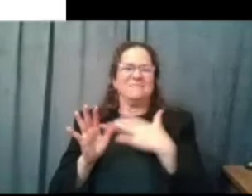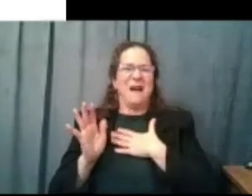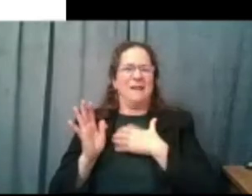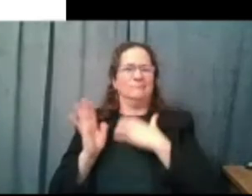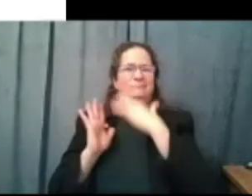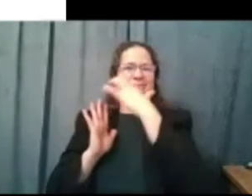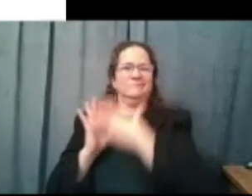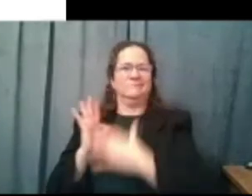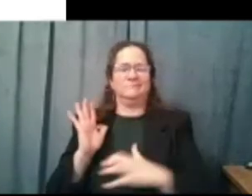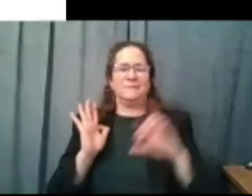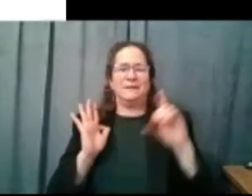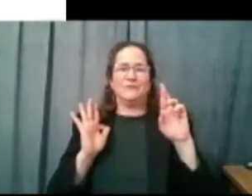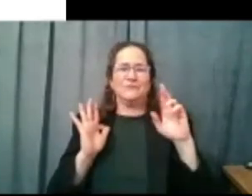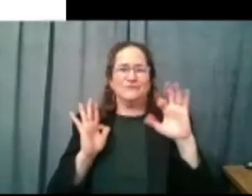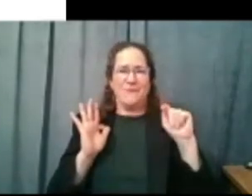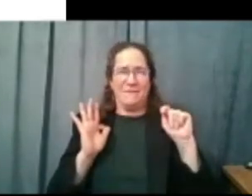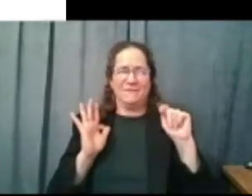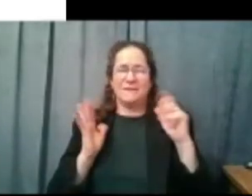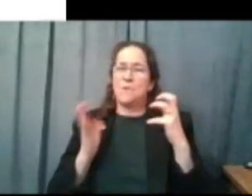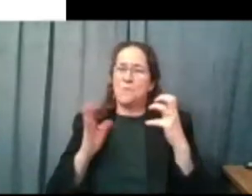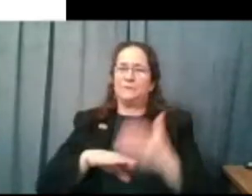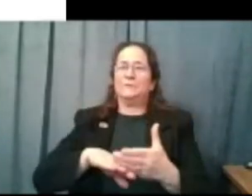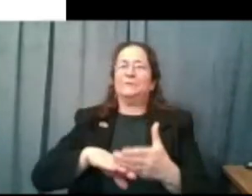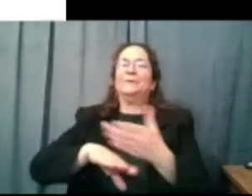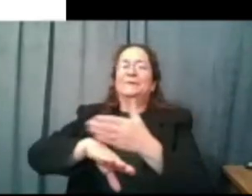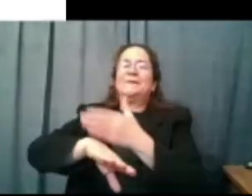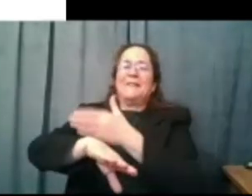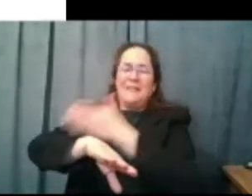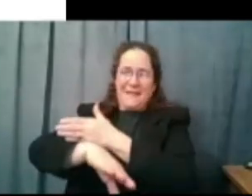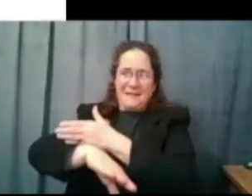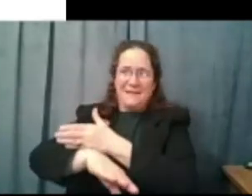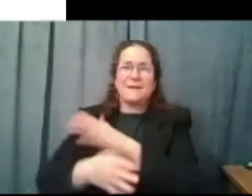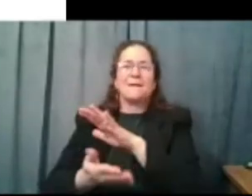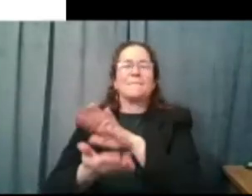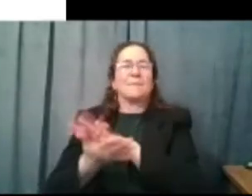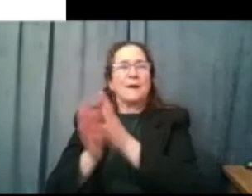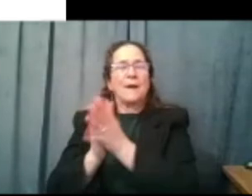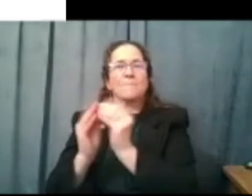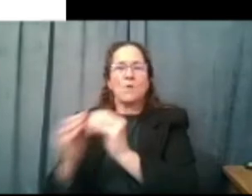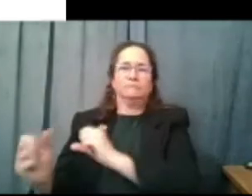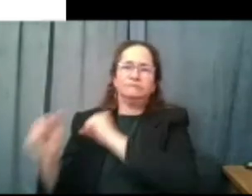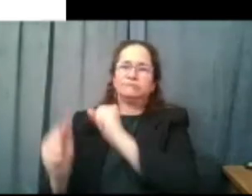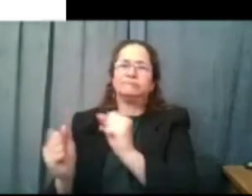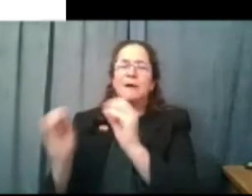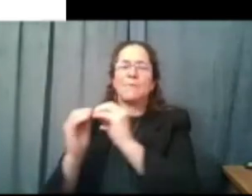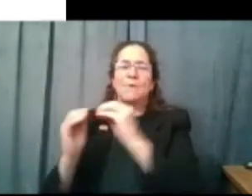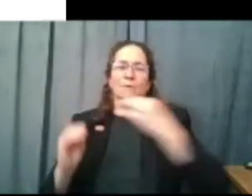and I'm hoping to improve on it and make it more powerful. So thank you for your feedback.